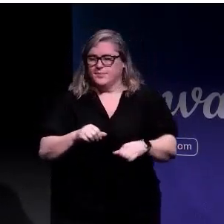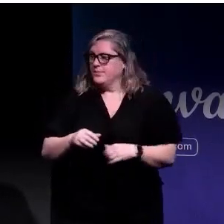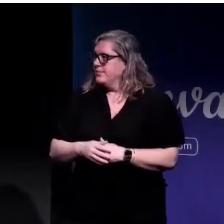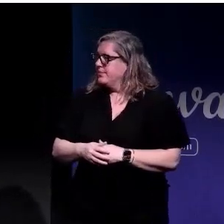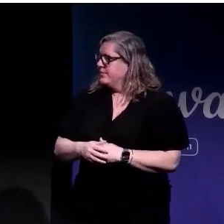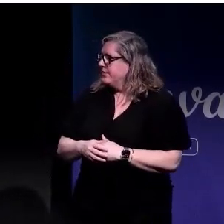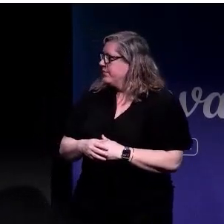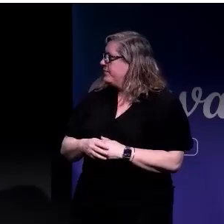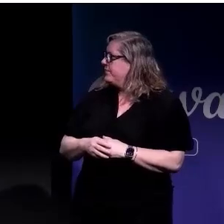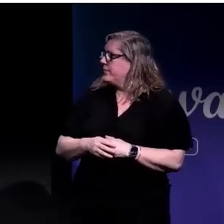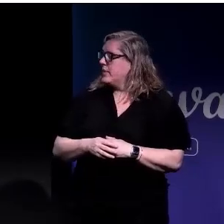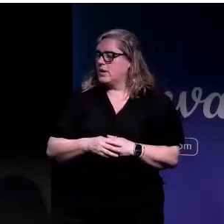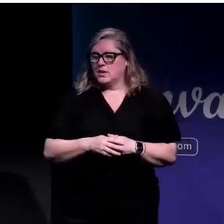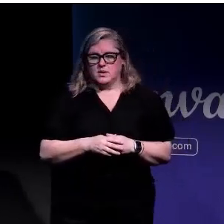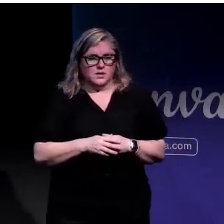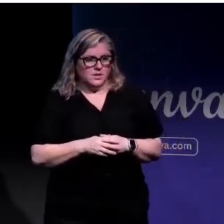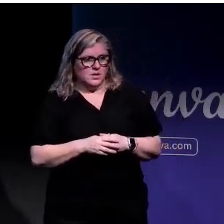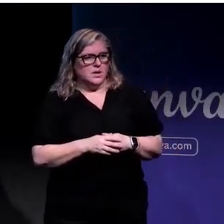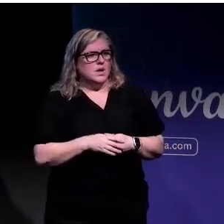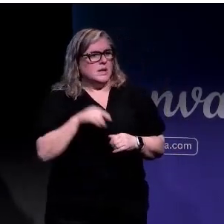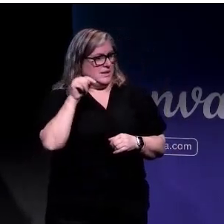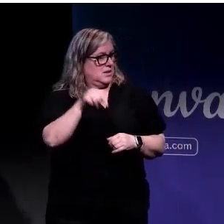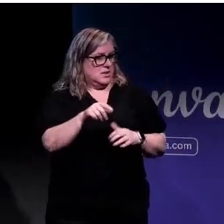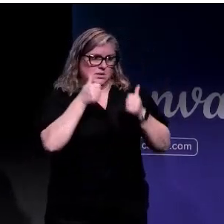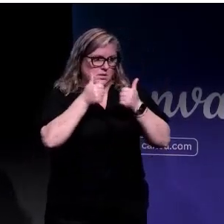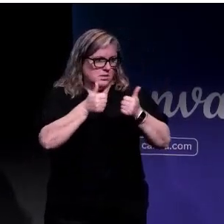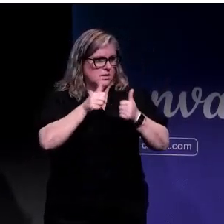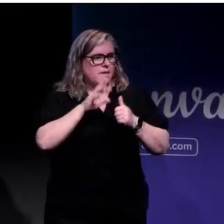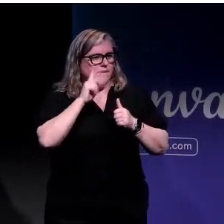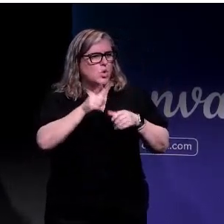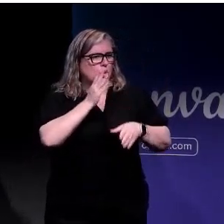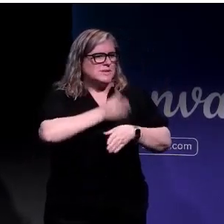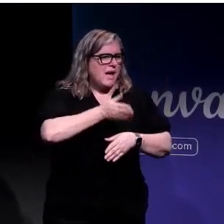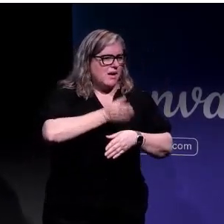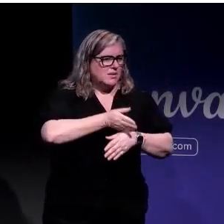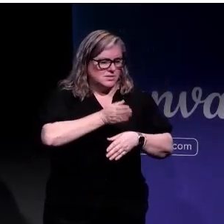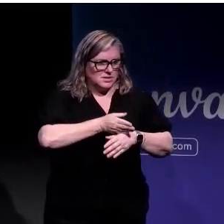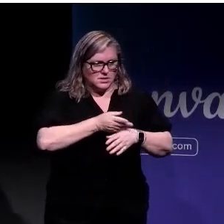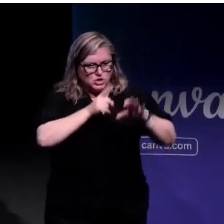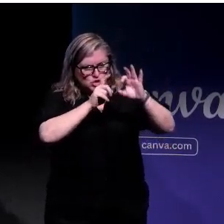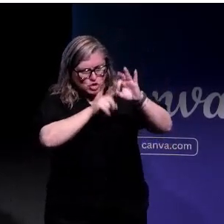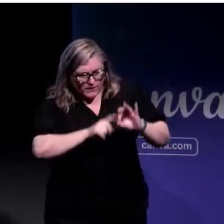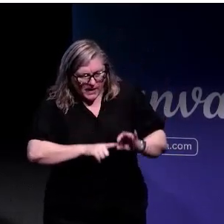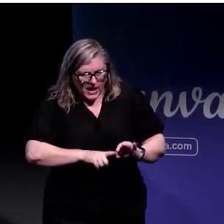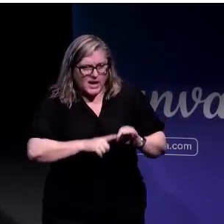Uh, but progress bars are wonderful for tasks, right? It's for surveys, for registration processes.